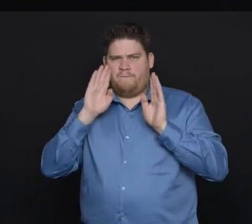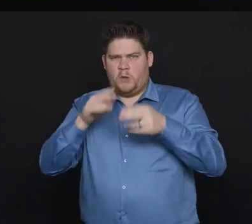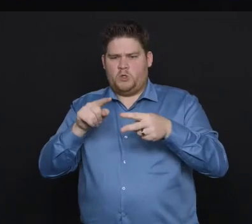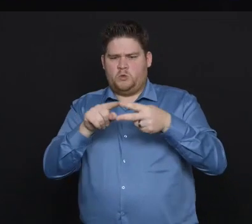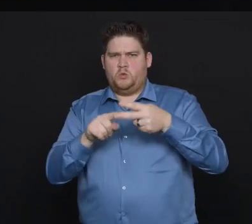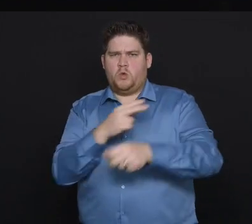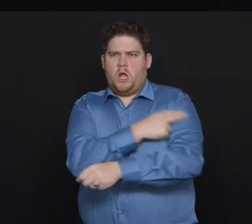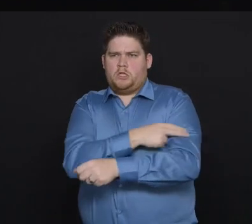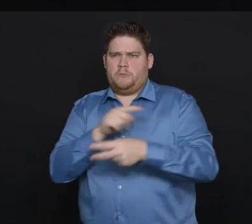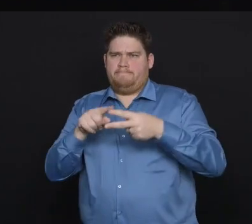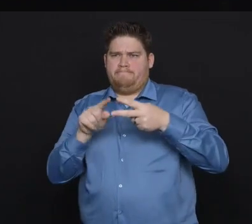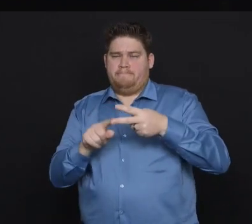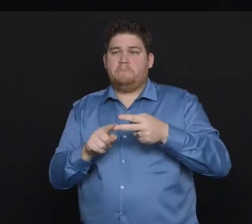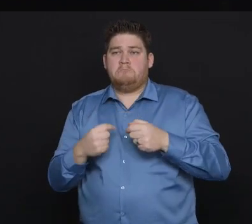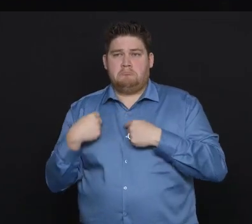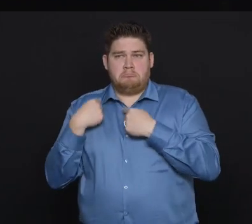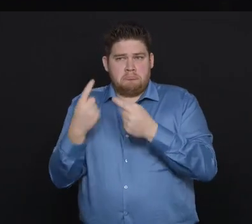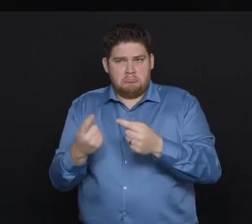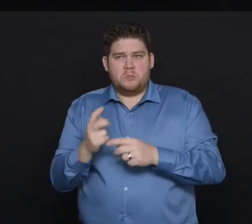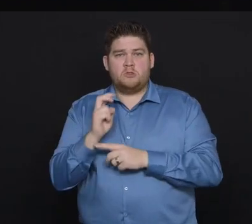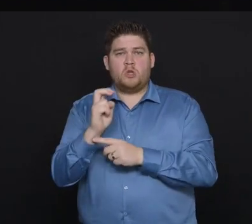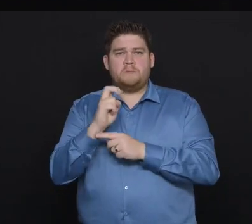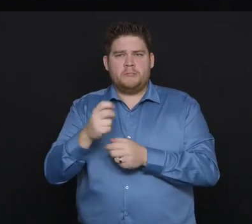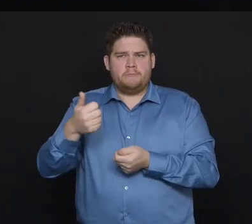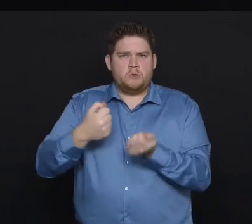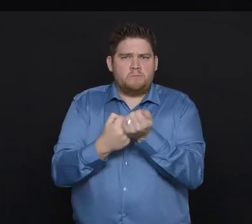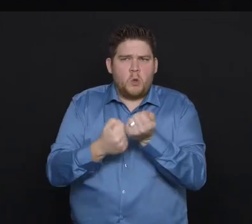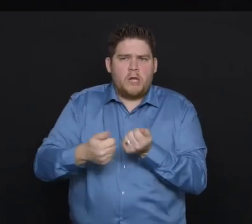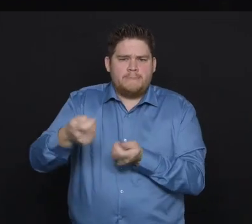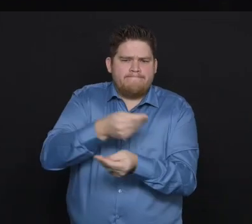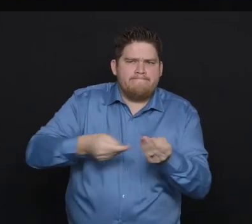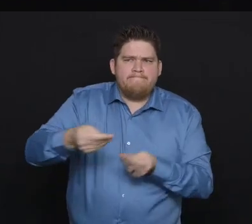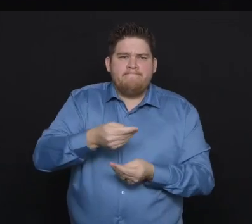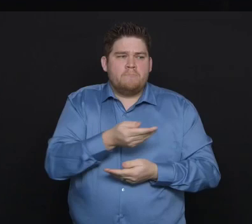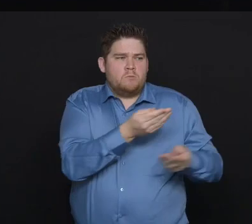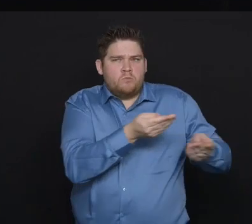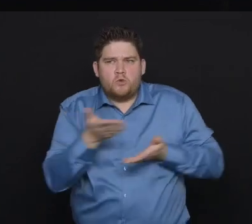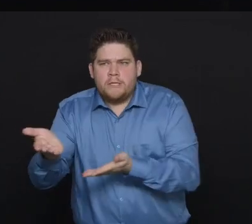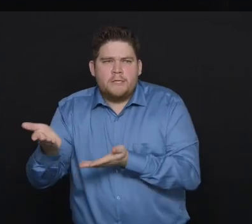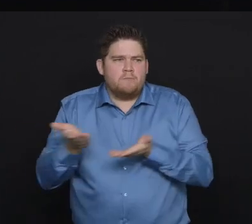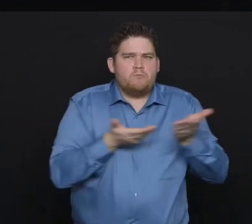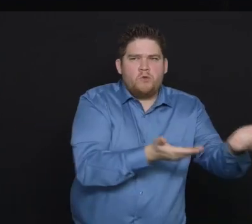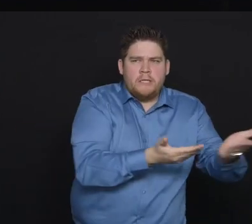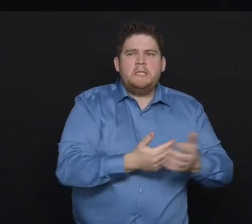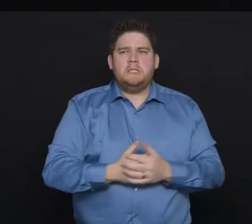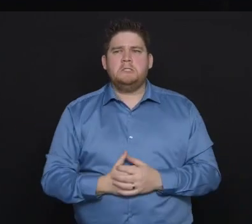to make sure we can effectively transport people as needed between those sites and